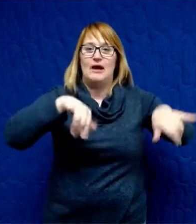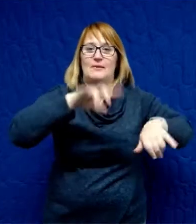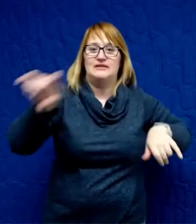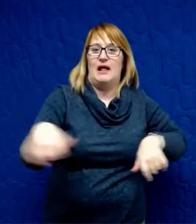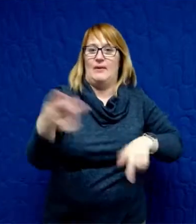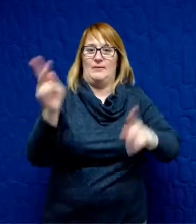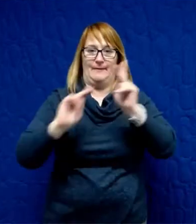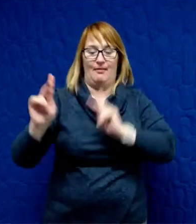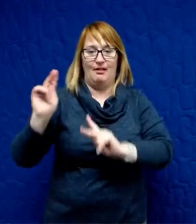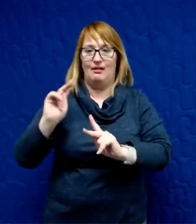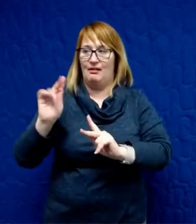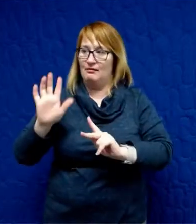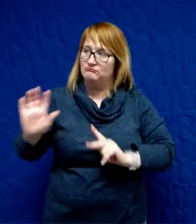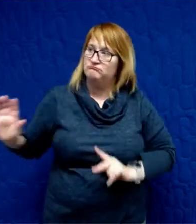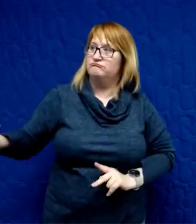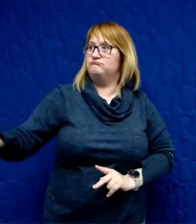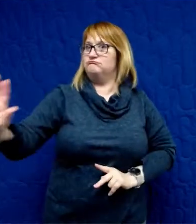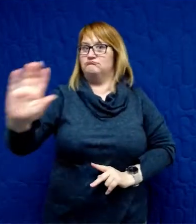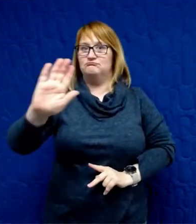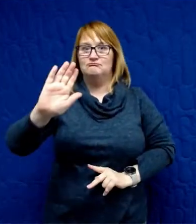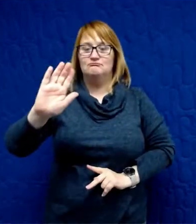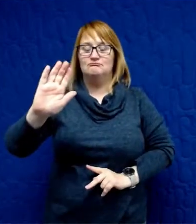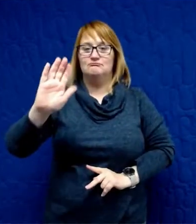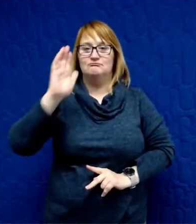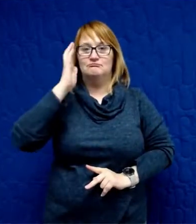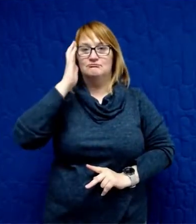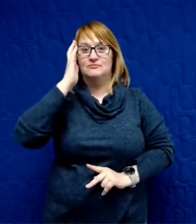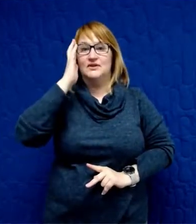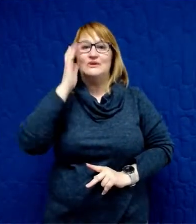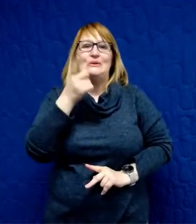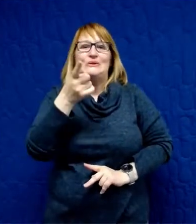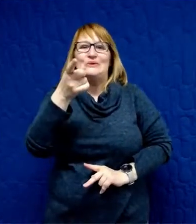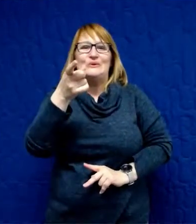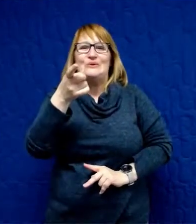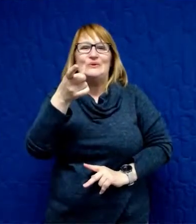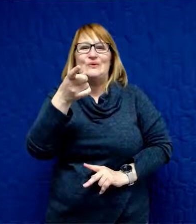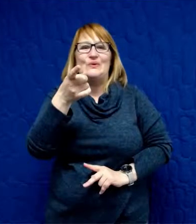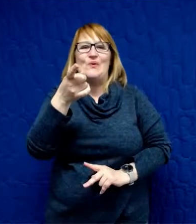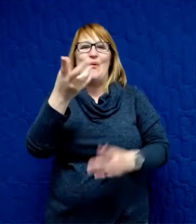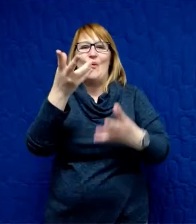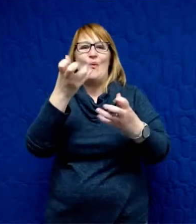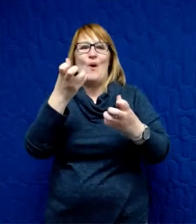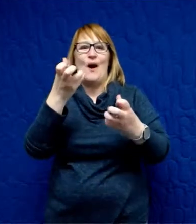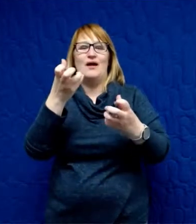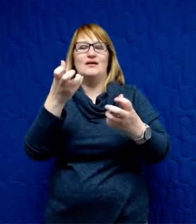other sessions and so how do you make sure that you're connecting with the